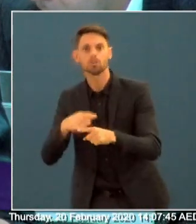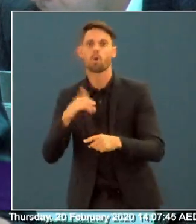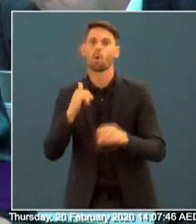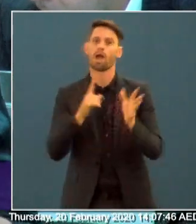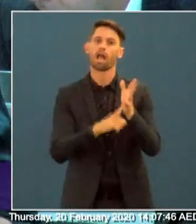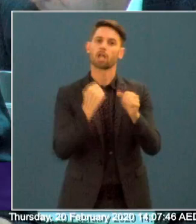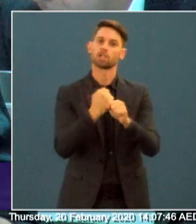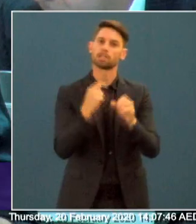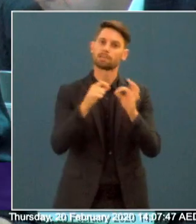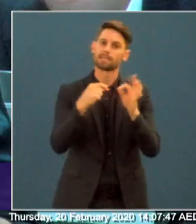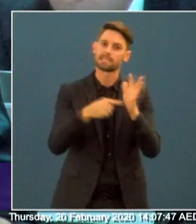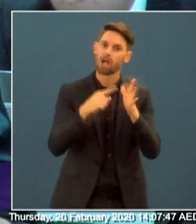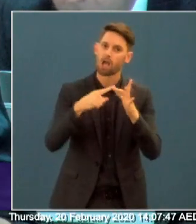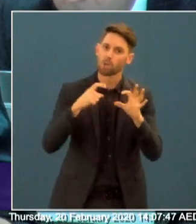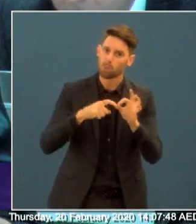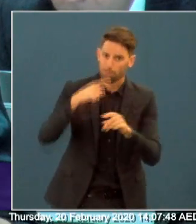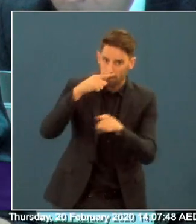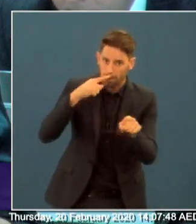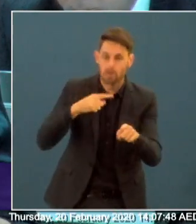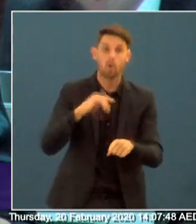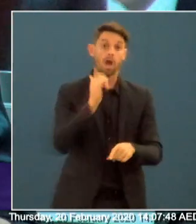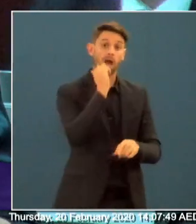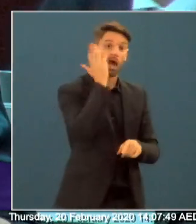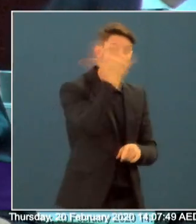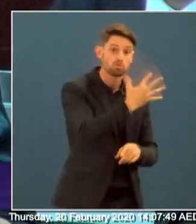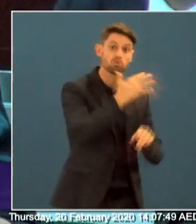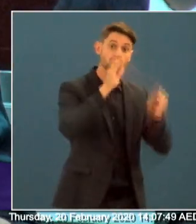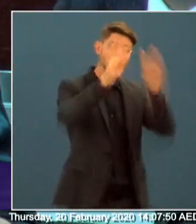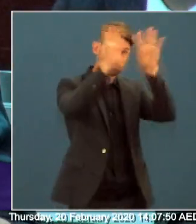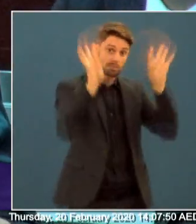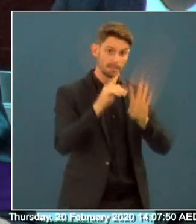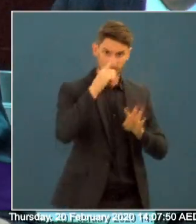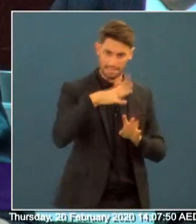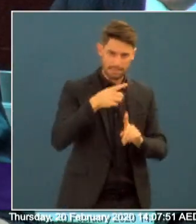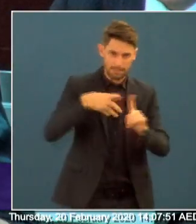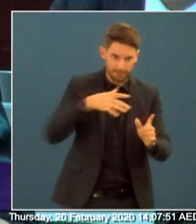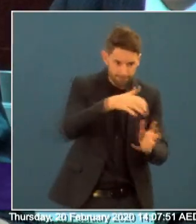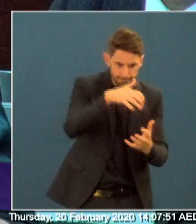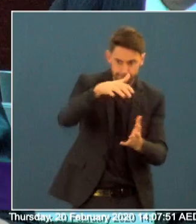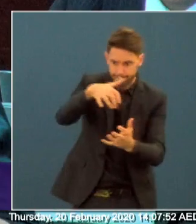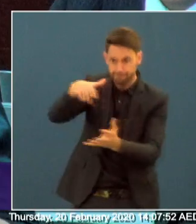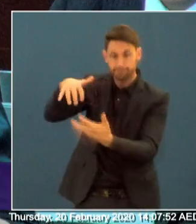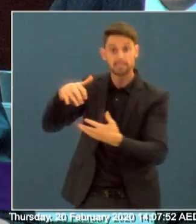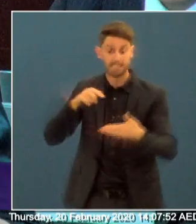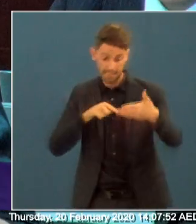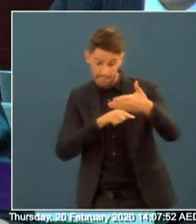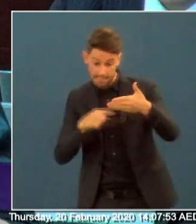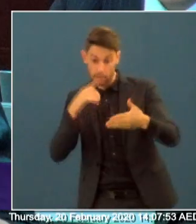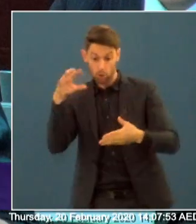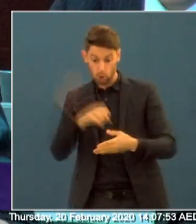And suggested the timeline was that this work be done by the end of 2019. Did that happen?